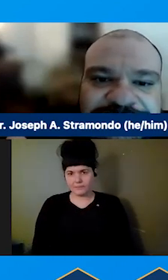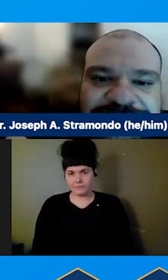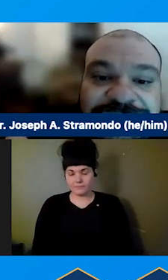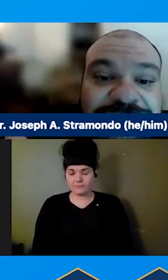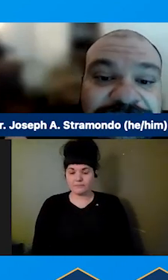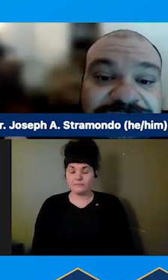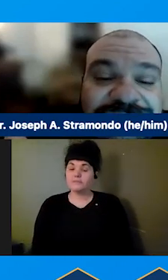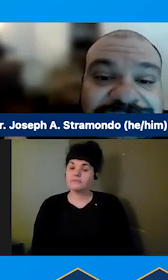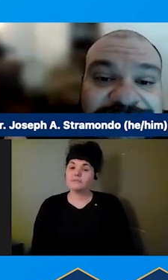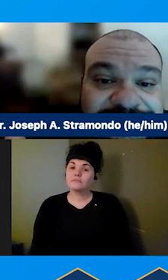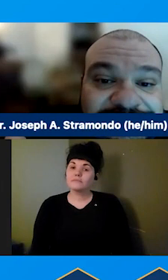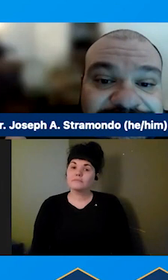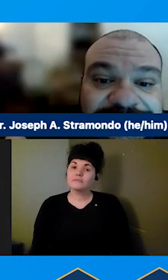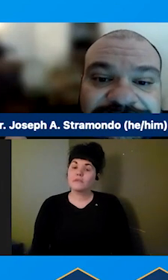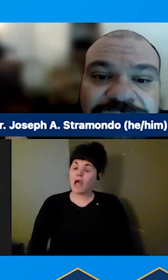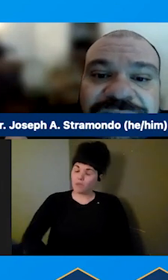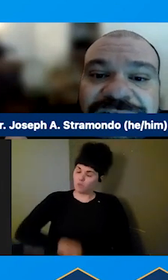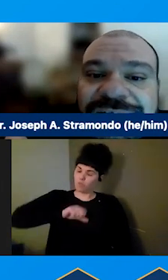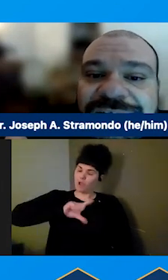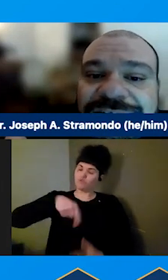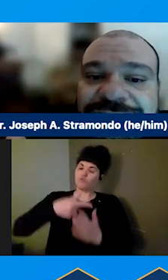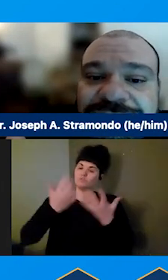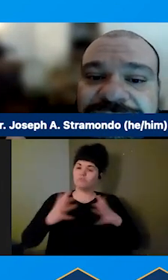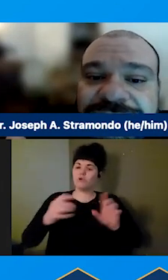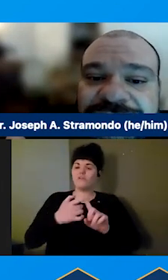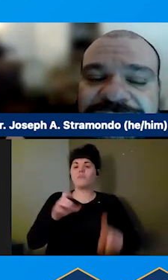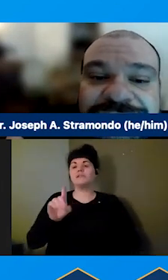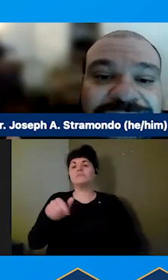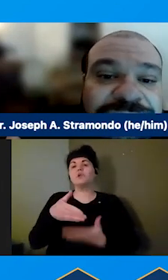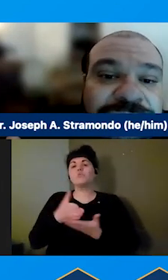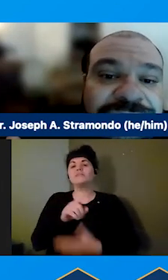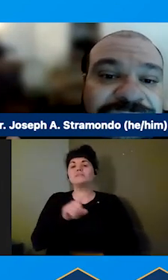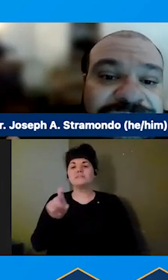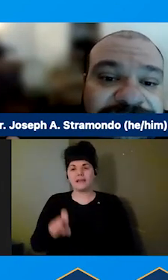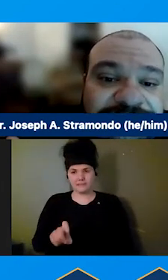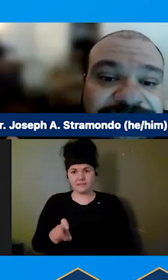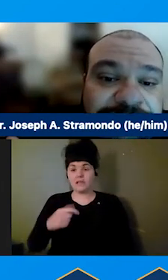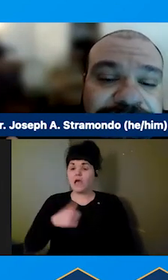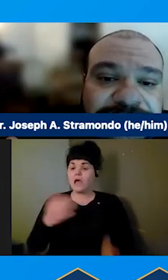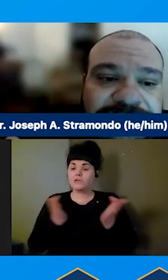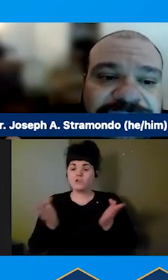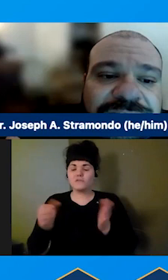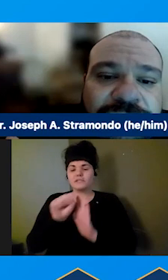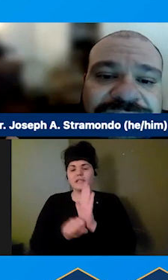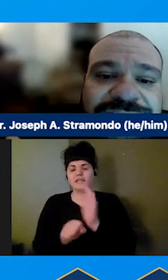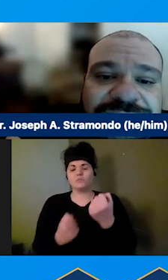alumnus of disability rights Texas where I served on the state supported living center